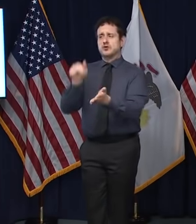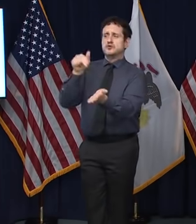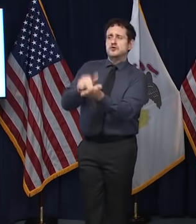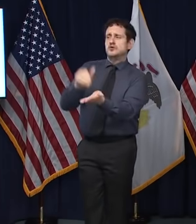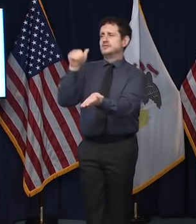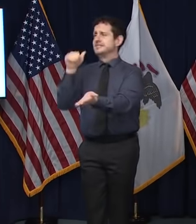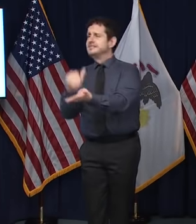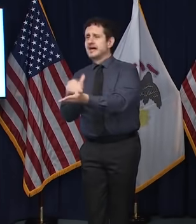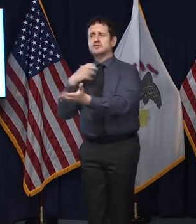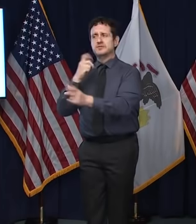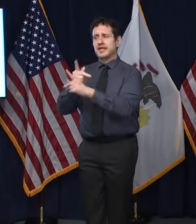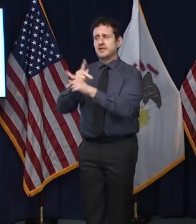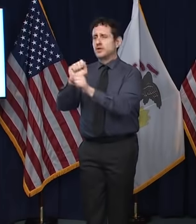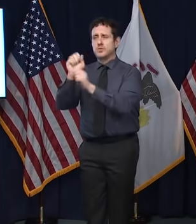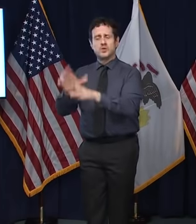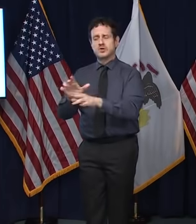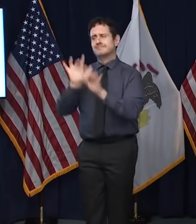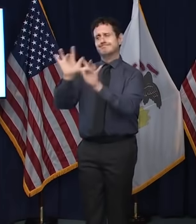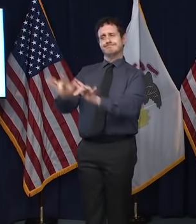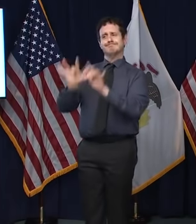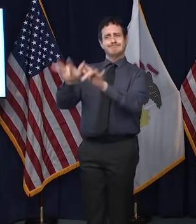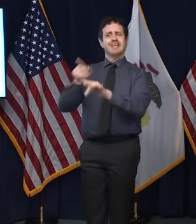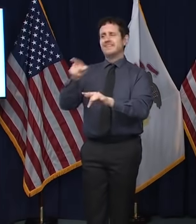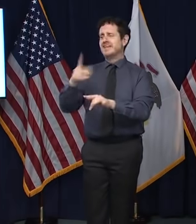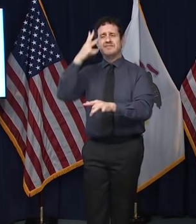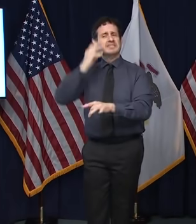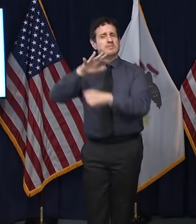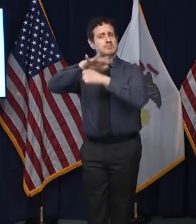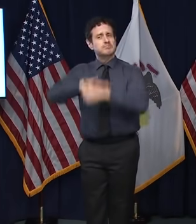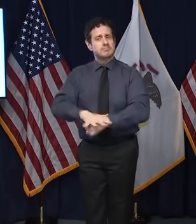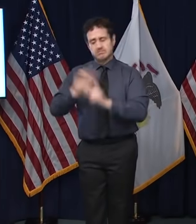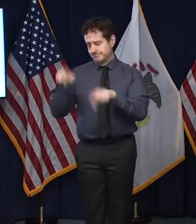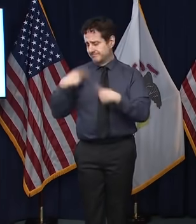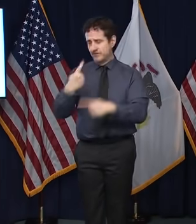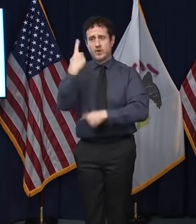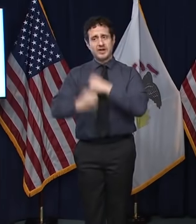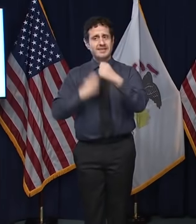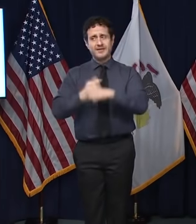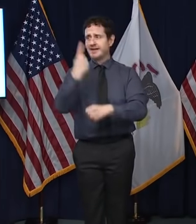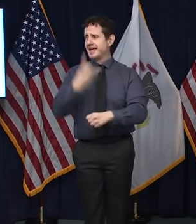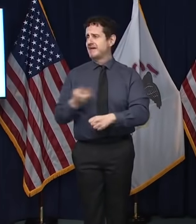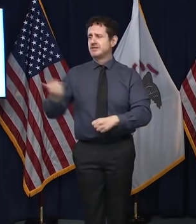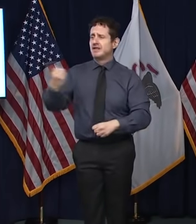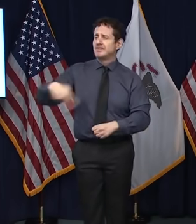health care workers have been